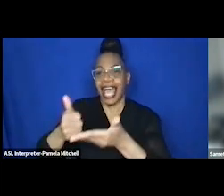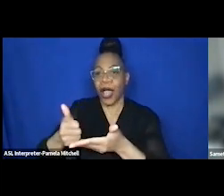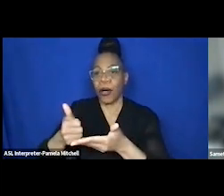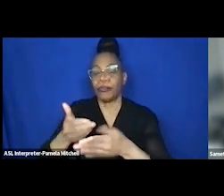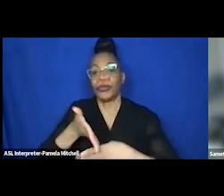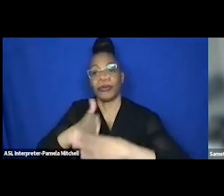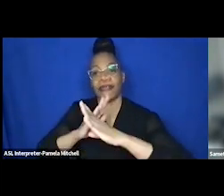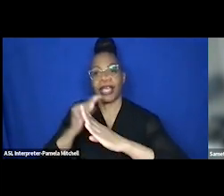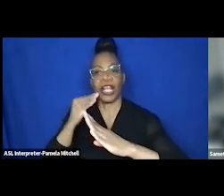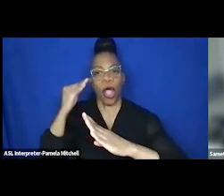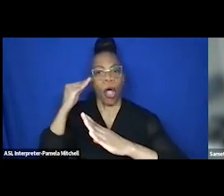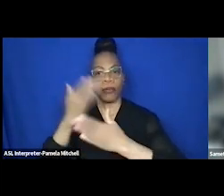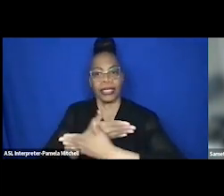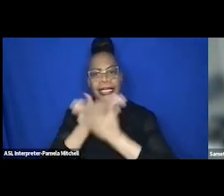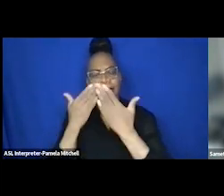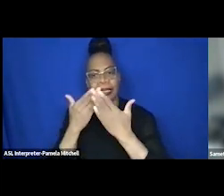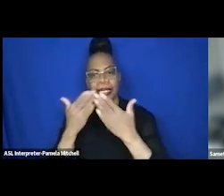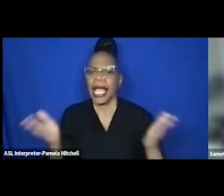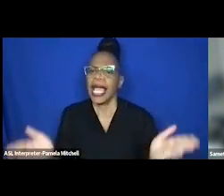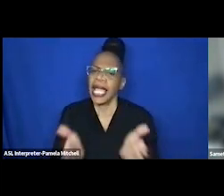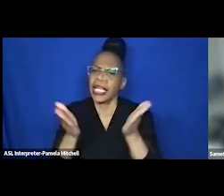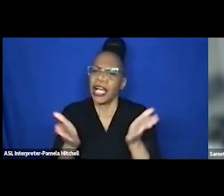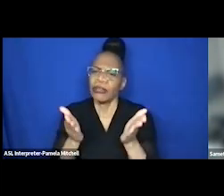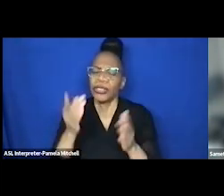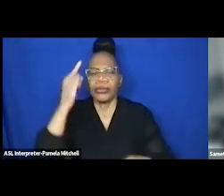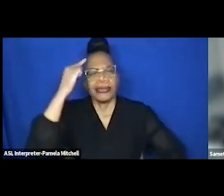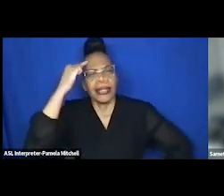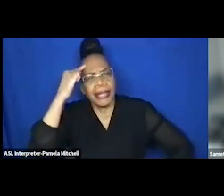And I encourage you to stop and think for a second about if you had to pick like